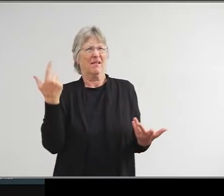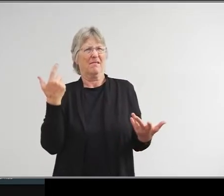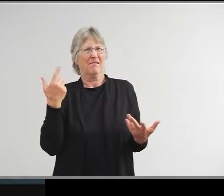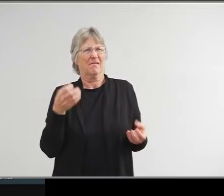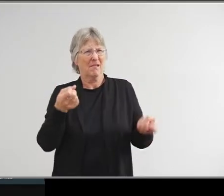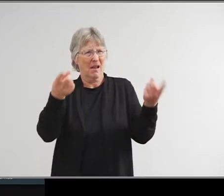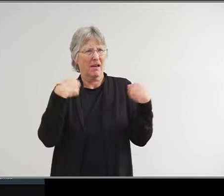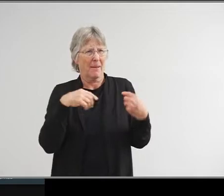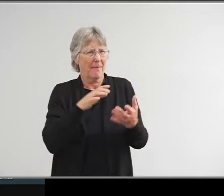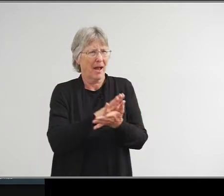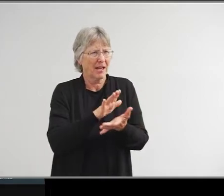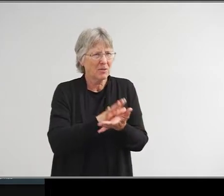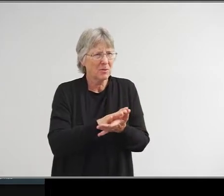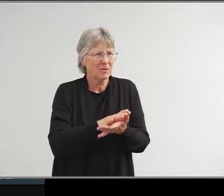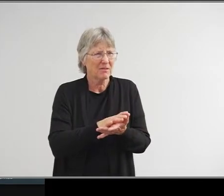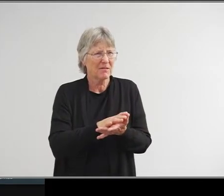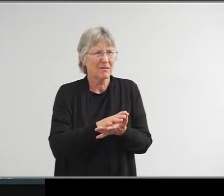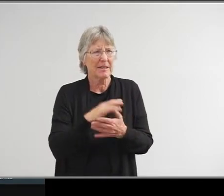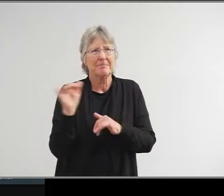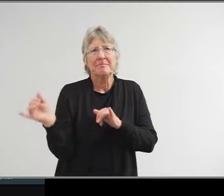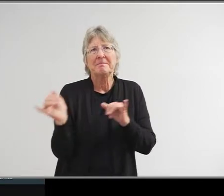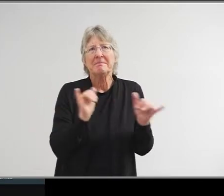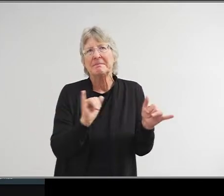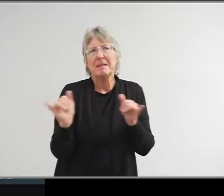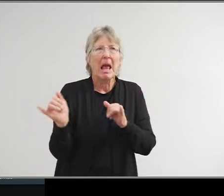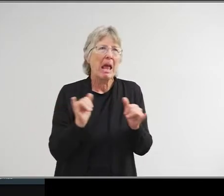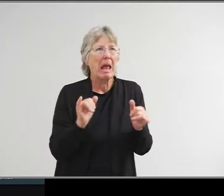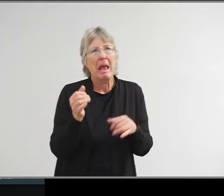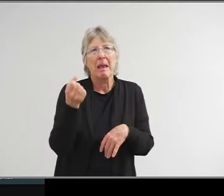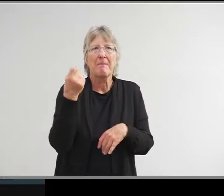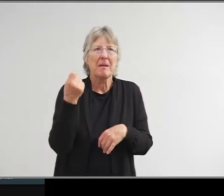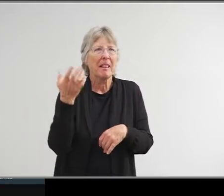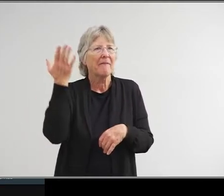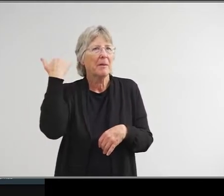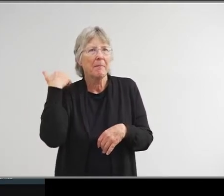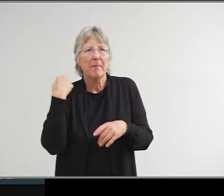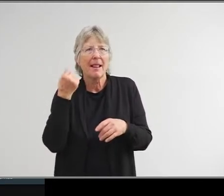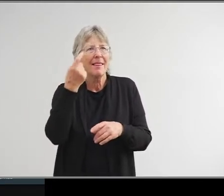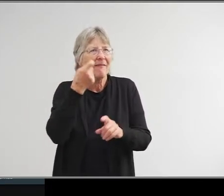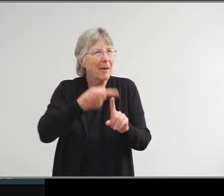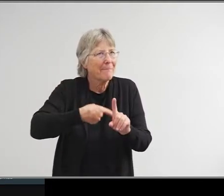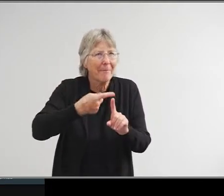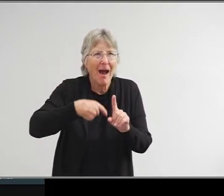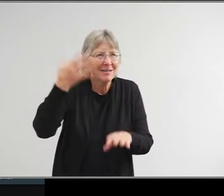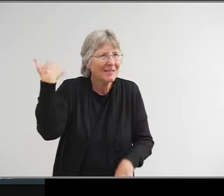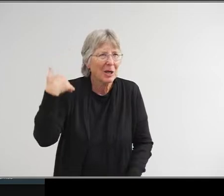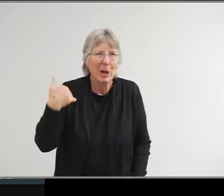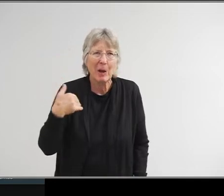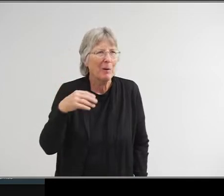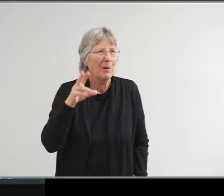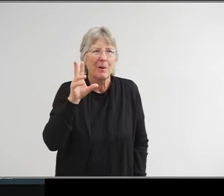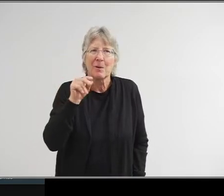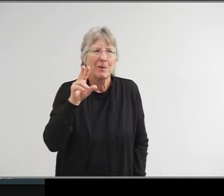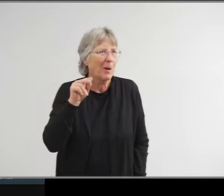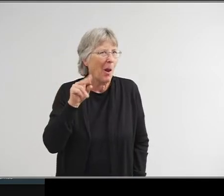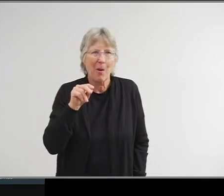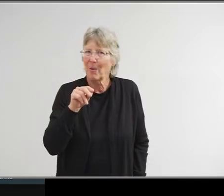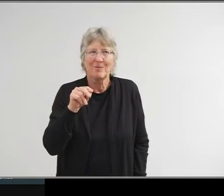in school is gonna be just like it was 11 months ago. And that's not what being in person is going to look like.